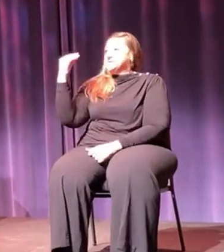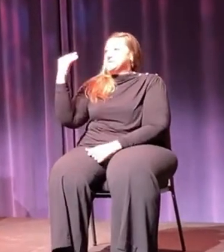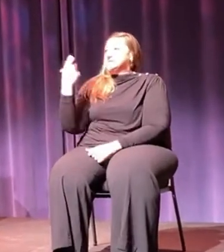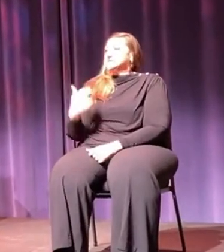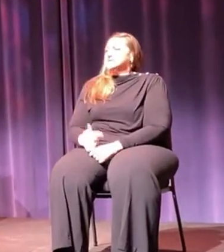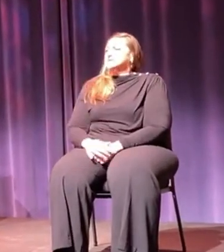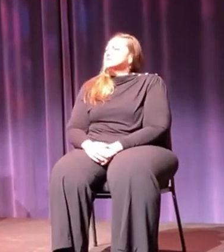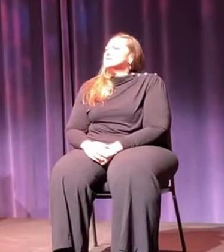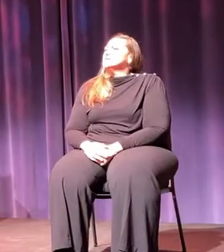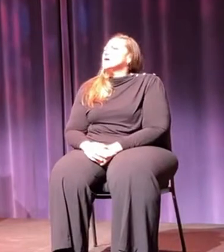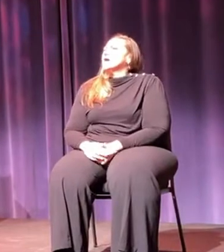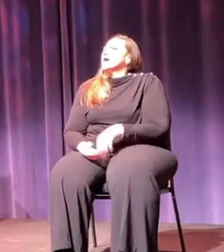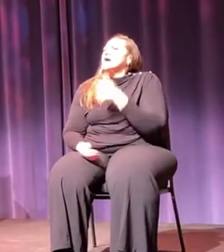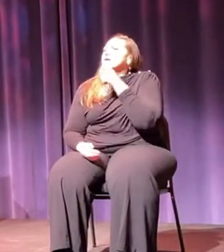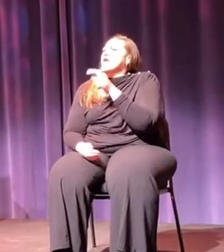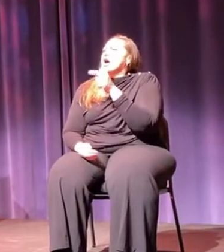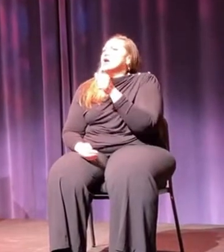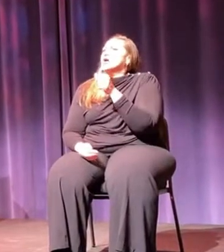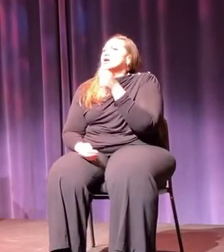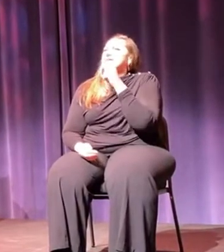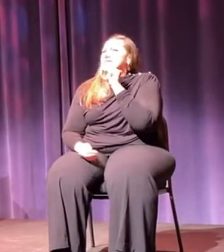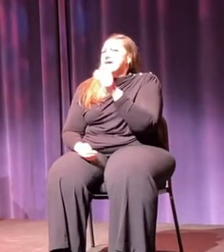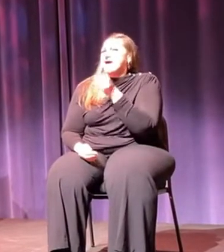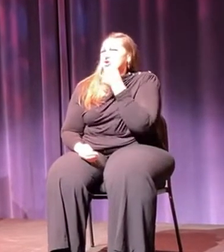not-girl is a kind of metastable.